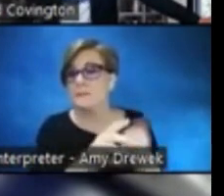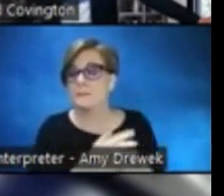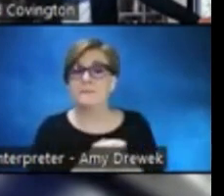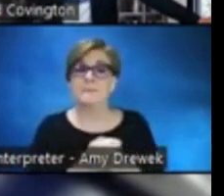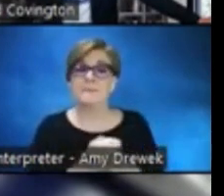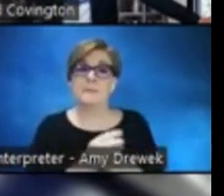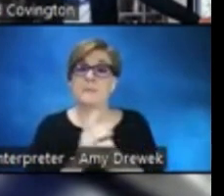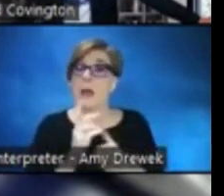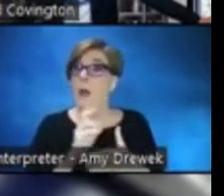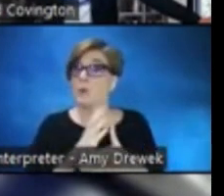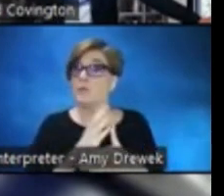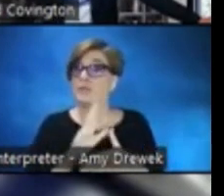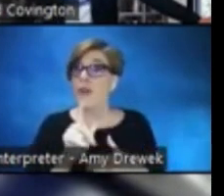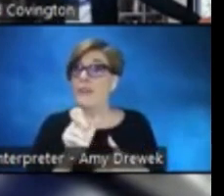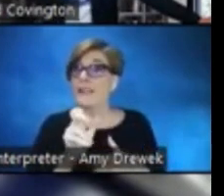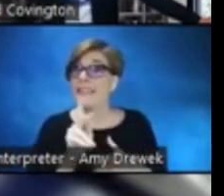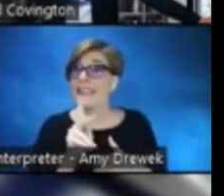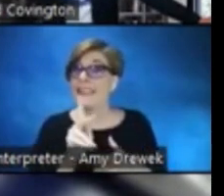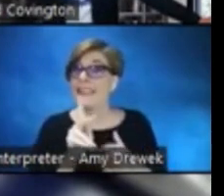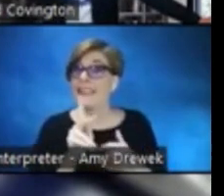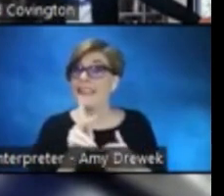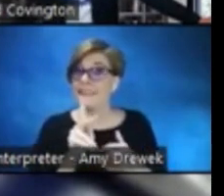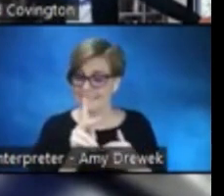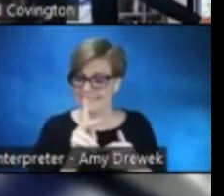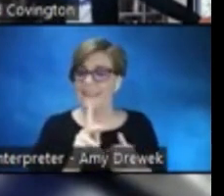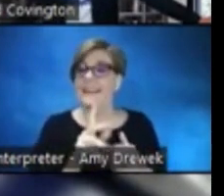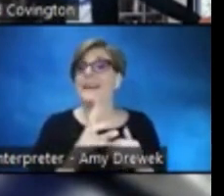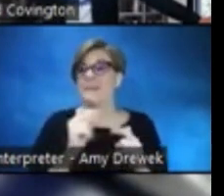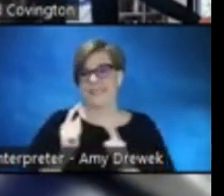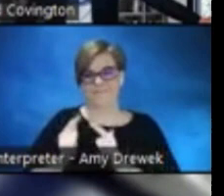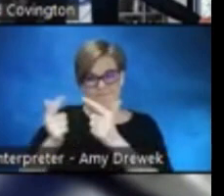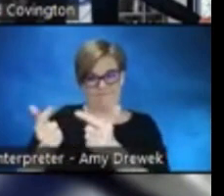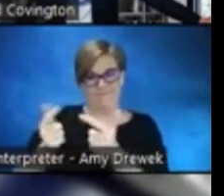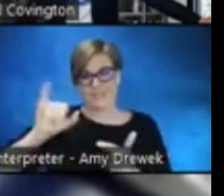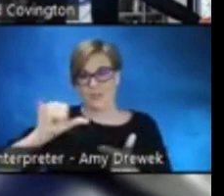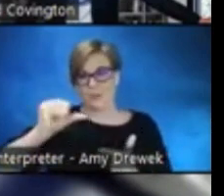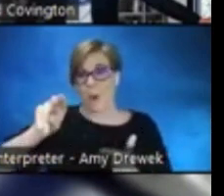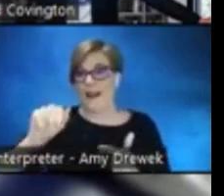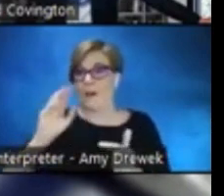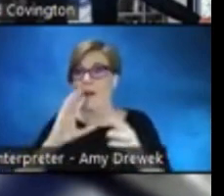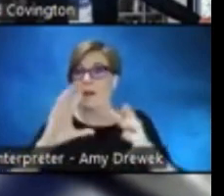I WILL SEND IT TO JOANNA FOR THE UPDATES. THANK YOU.